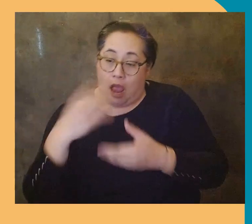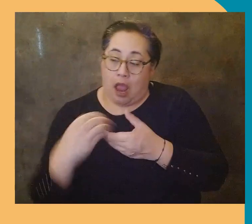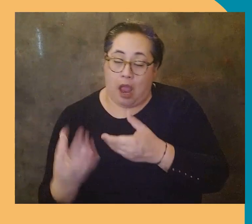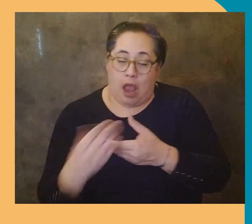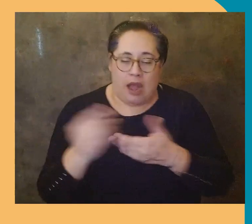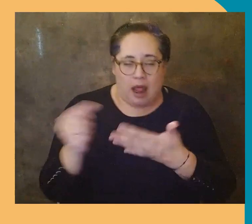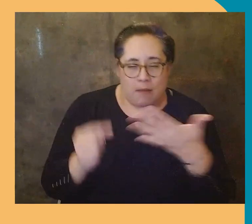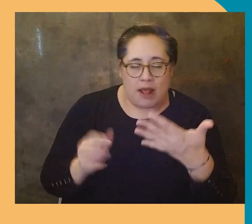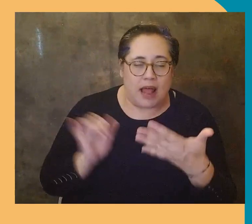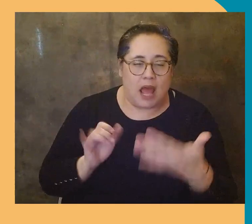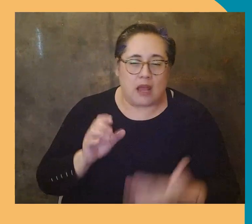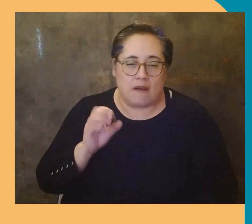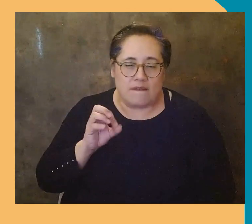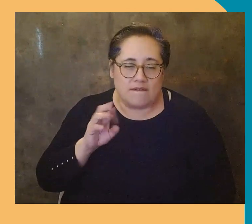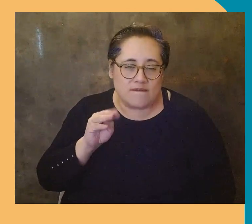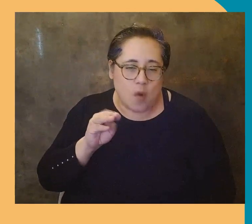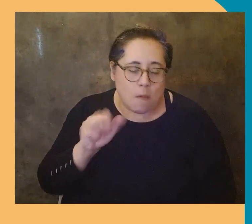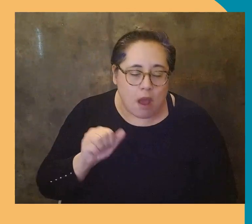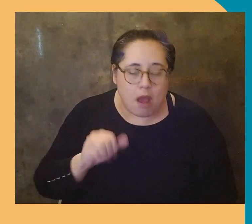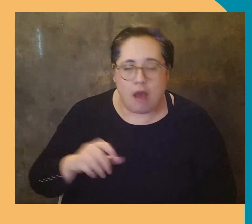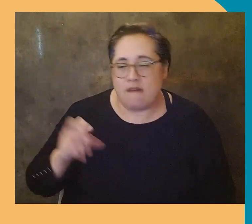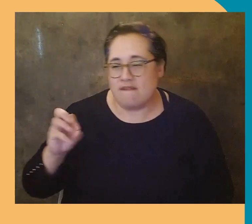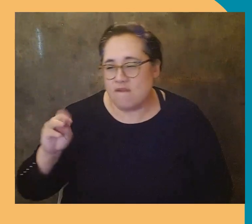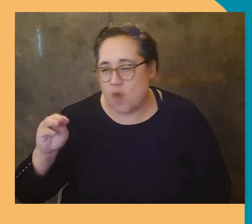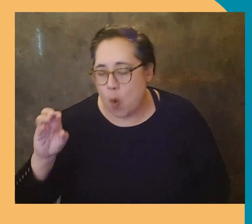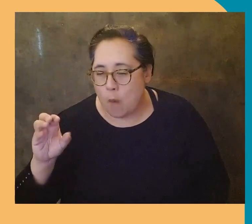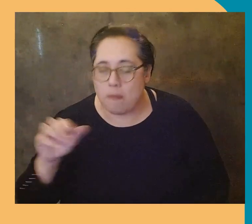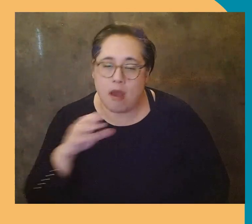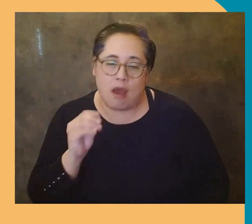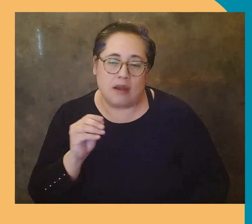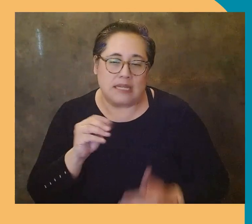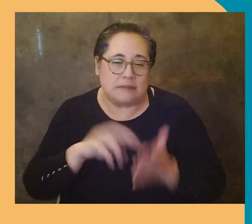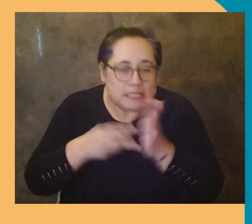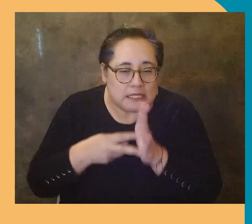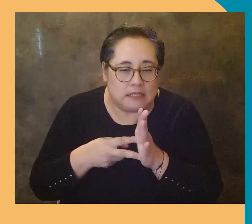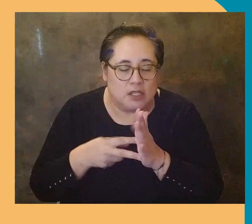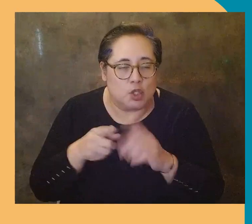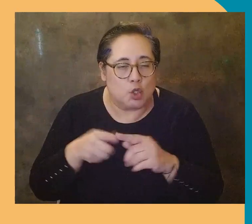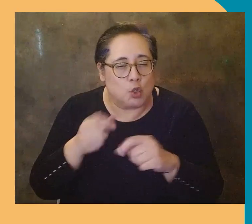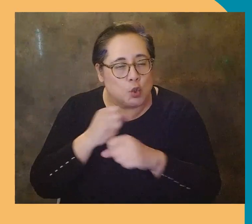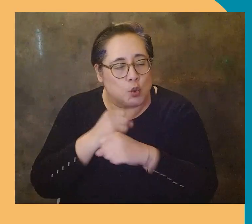Include elements like form and intention to create ...